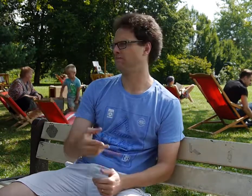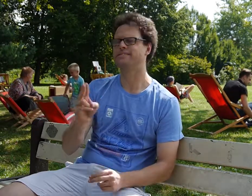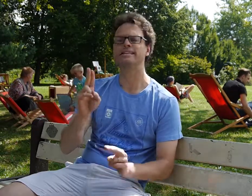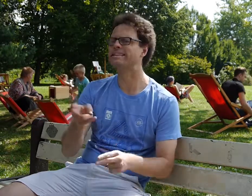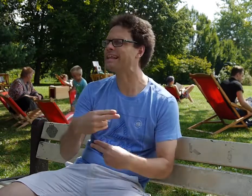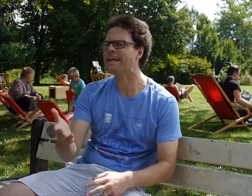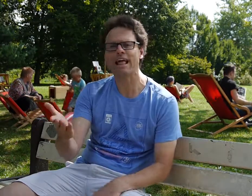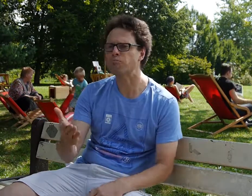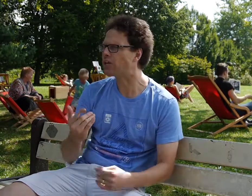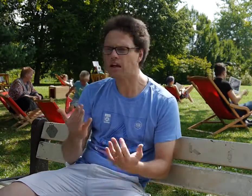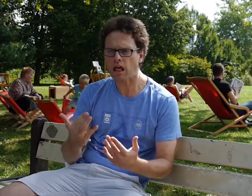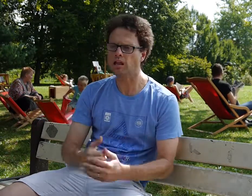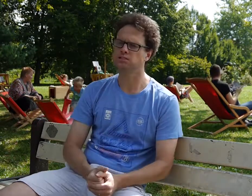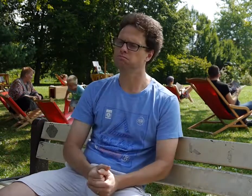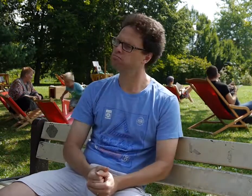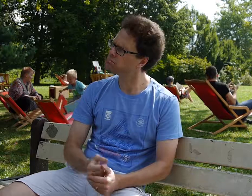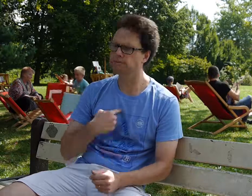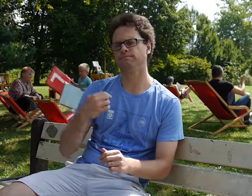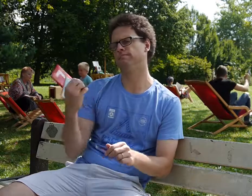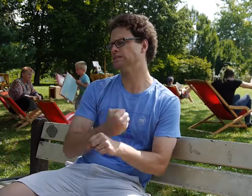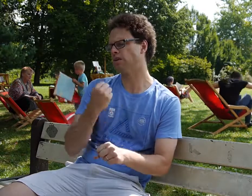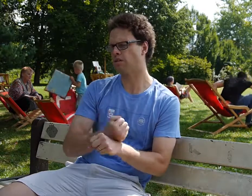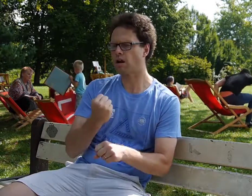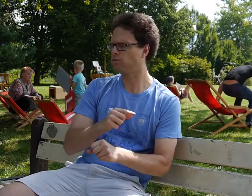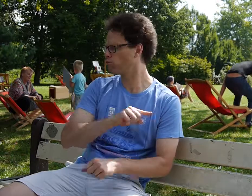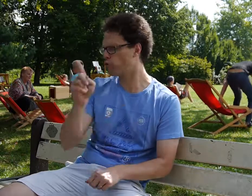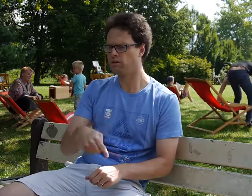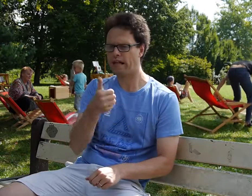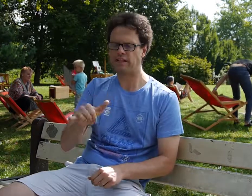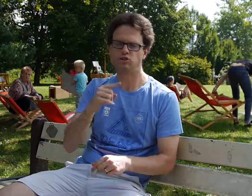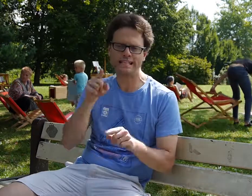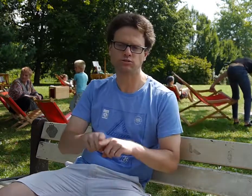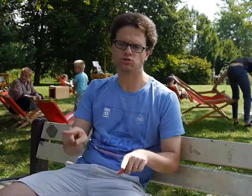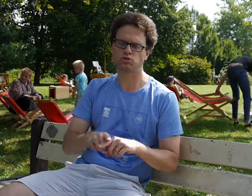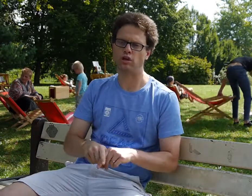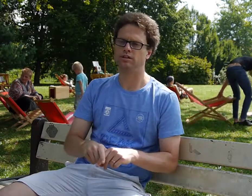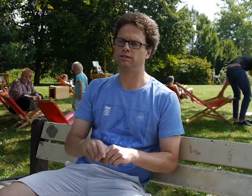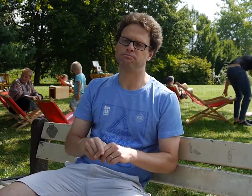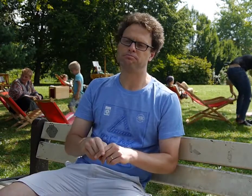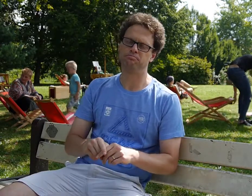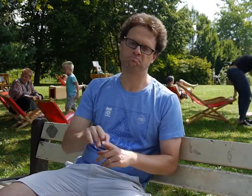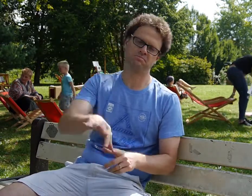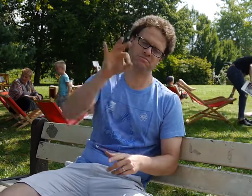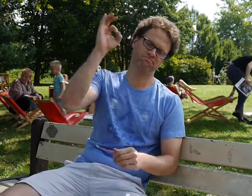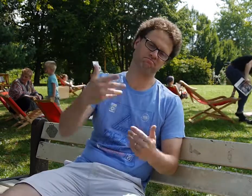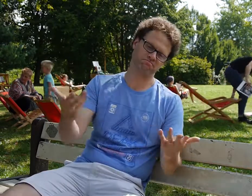They said that this was not possible. But I insisted for one year and at the end I succeeded.